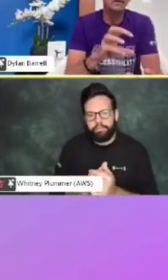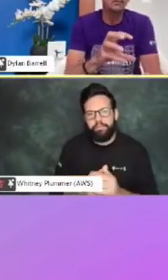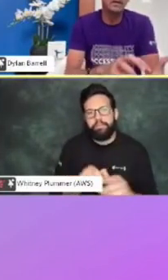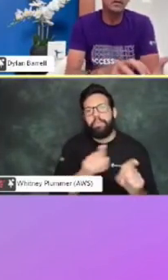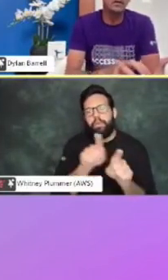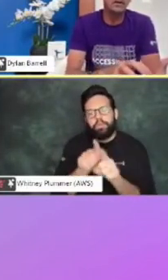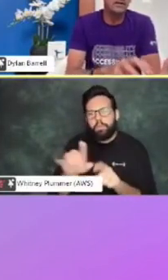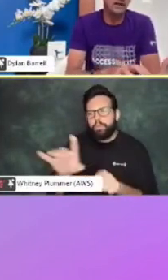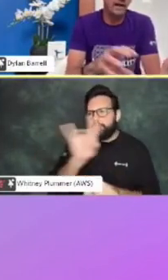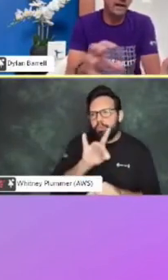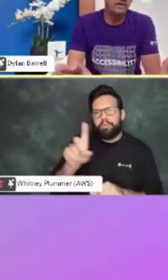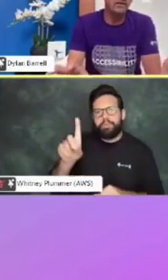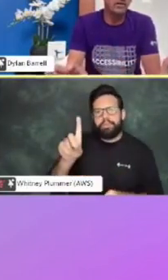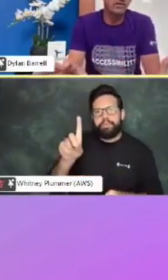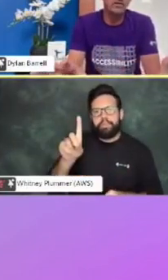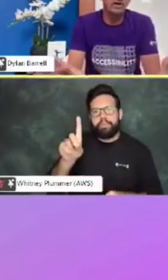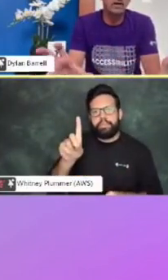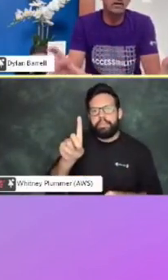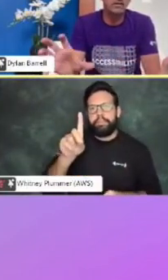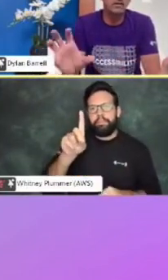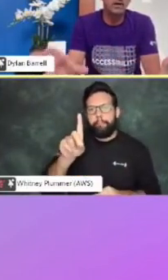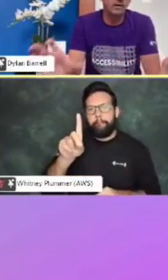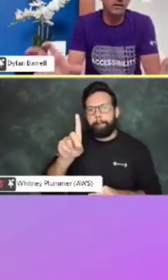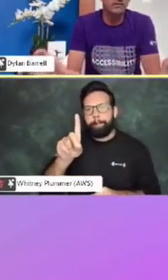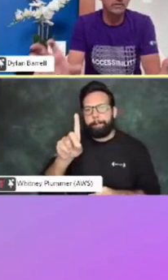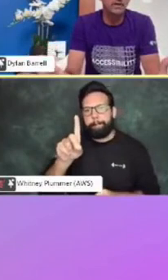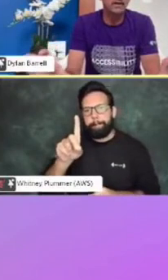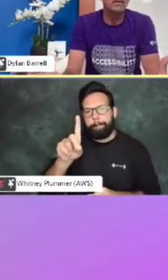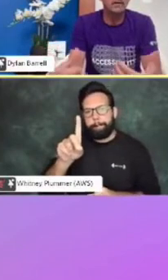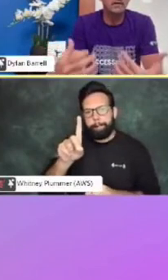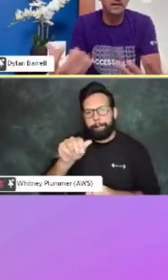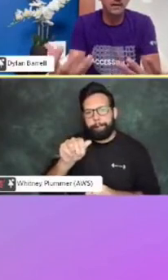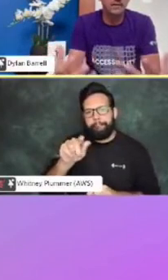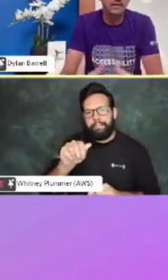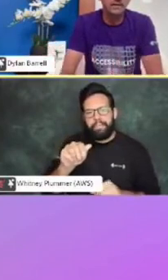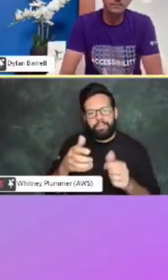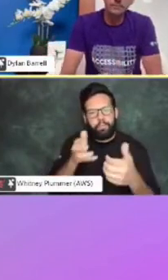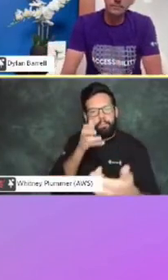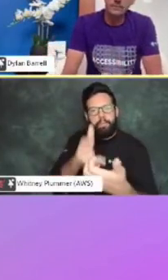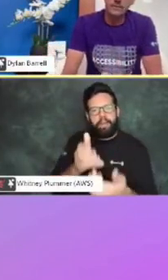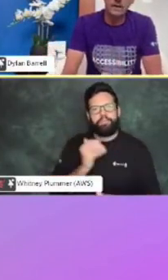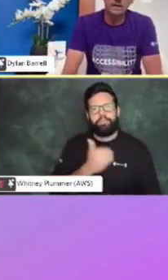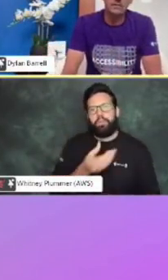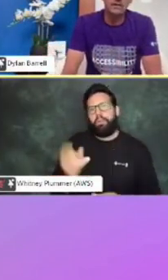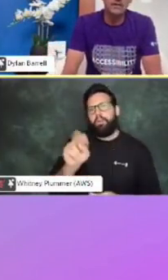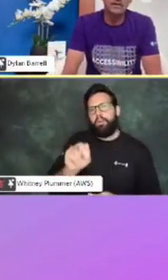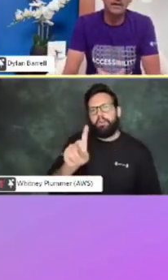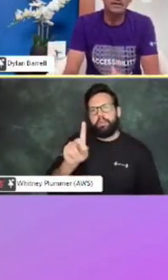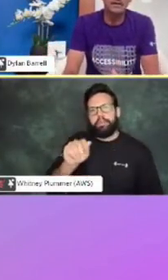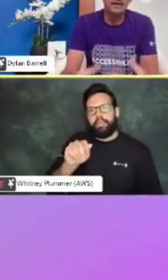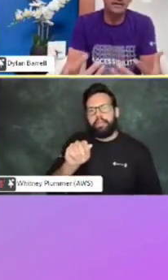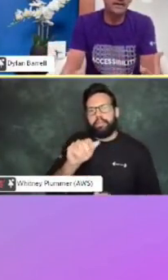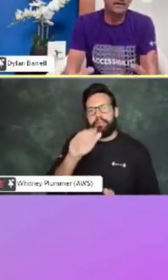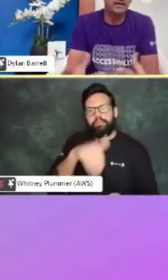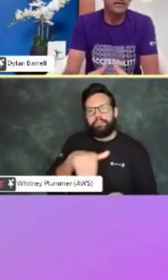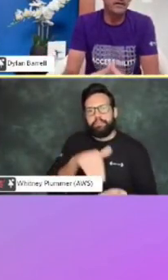to make sure that it's gonna add diversity to our overall dataset so that our data is strengthened